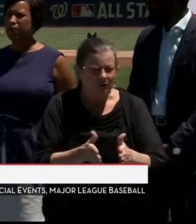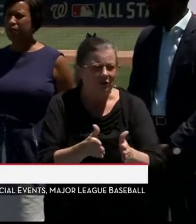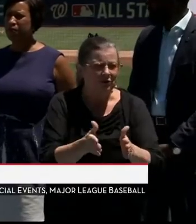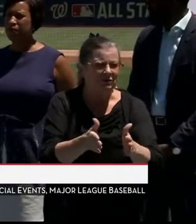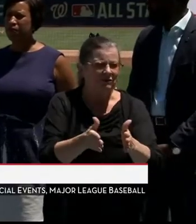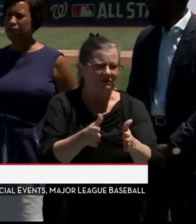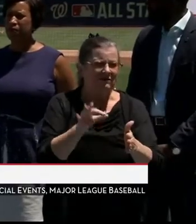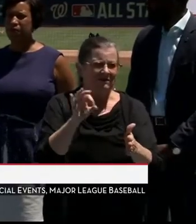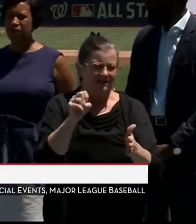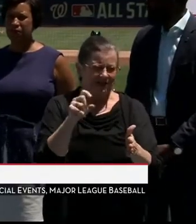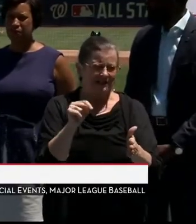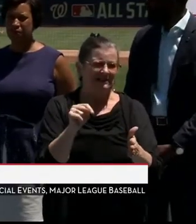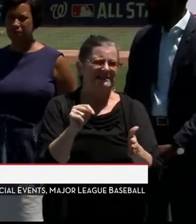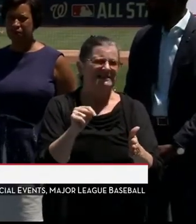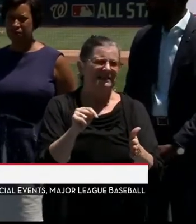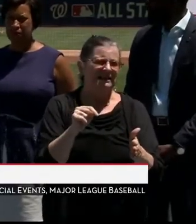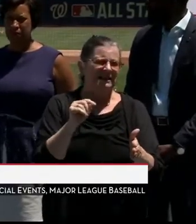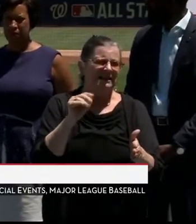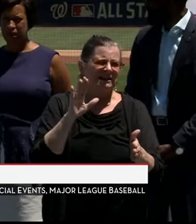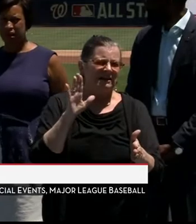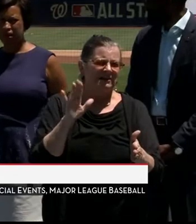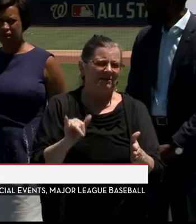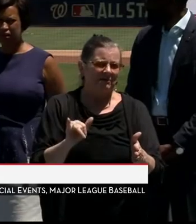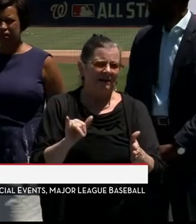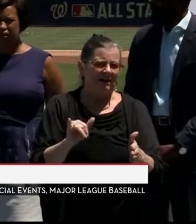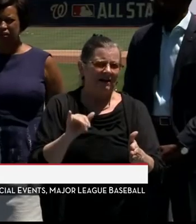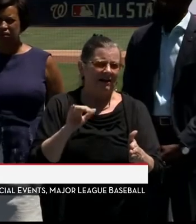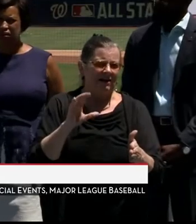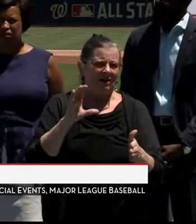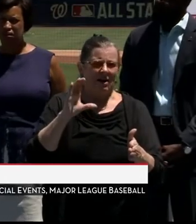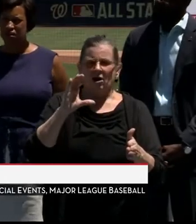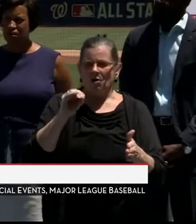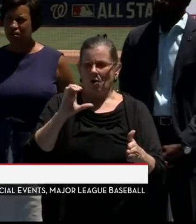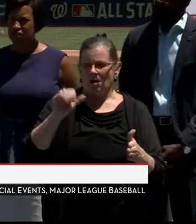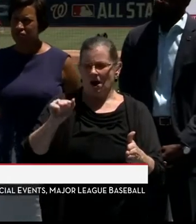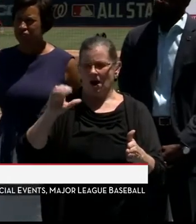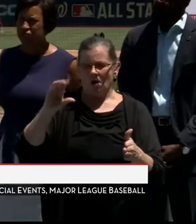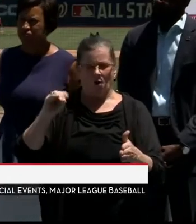COCA-COLA THAT INCLUDES OUTDOOR MOVIES, VIEWING PARTIES, MUSIC